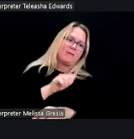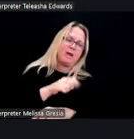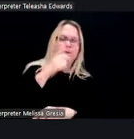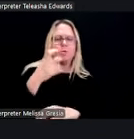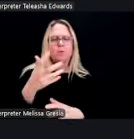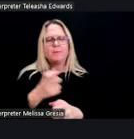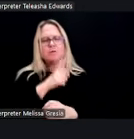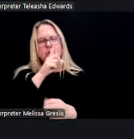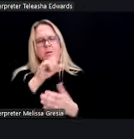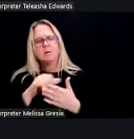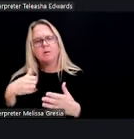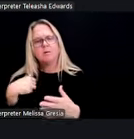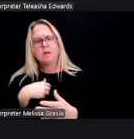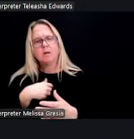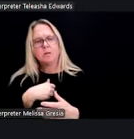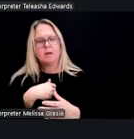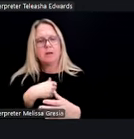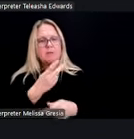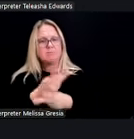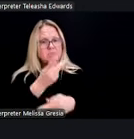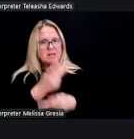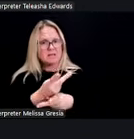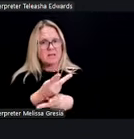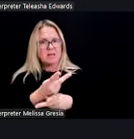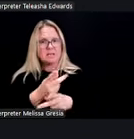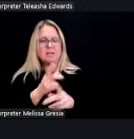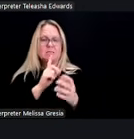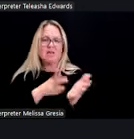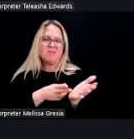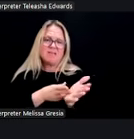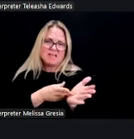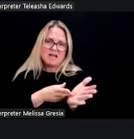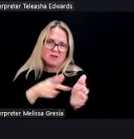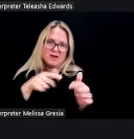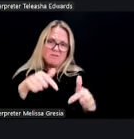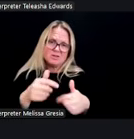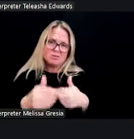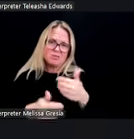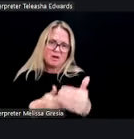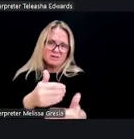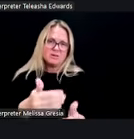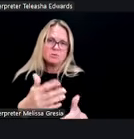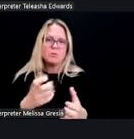sure that maintain the integrity of this process. um we want to make sure that the facts sort of